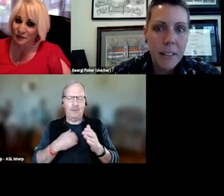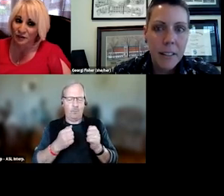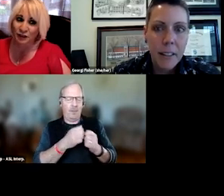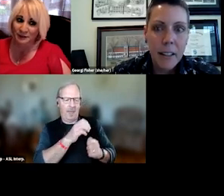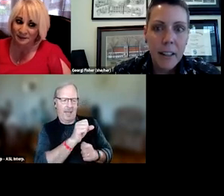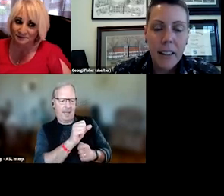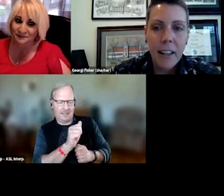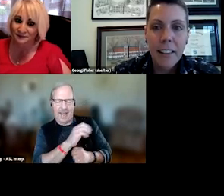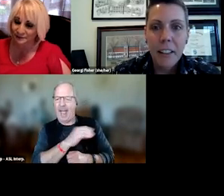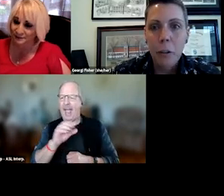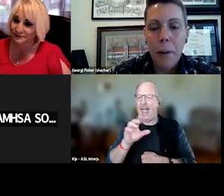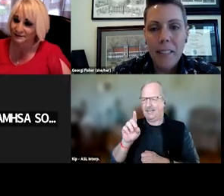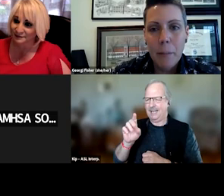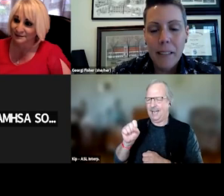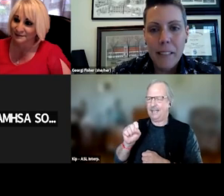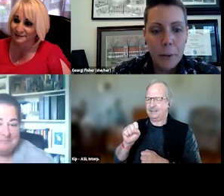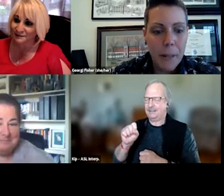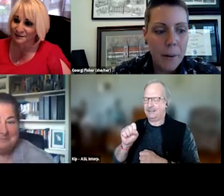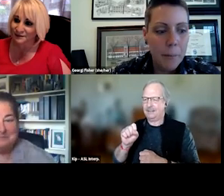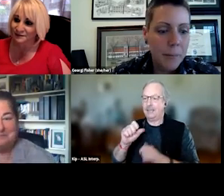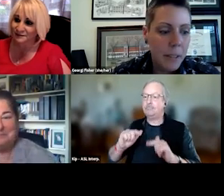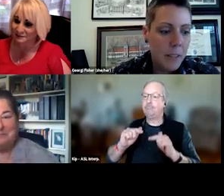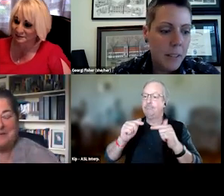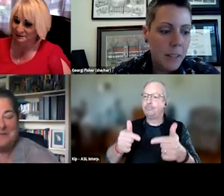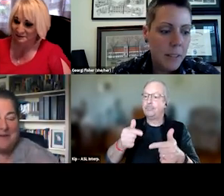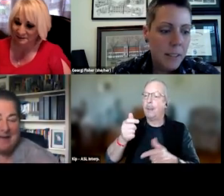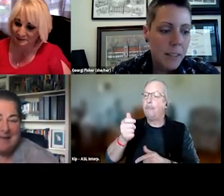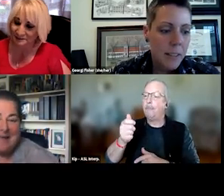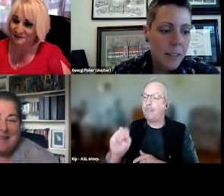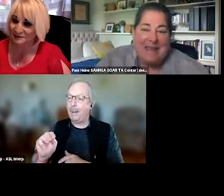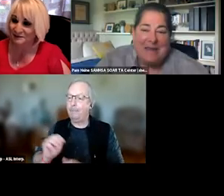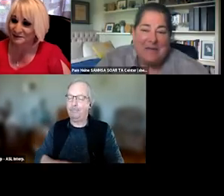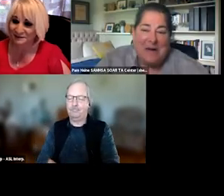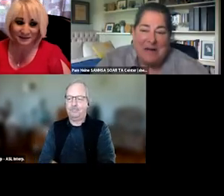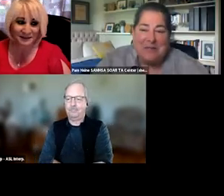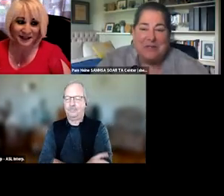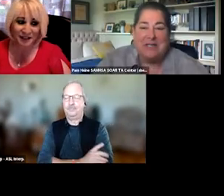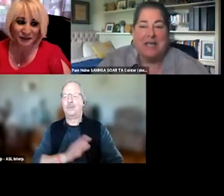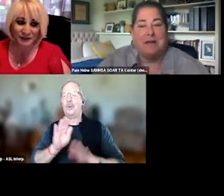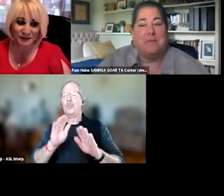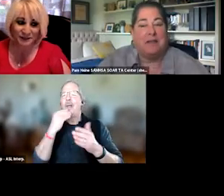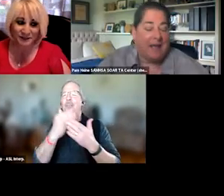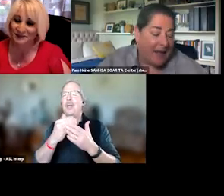Absolutely. And I think we'll pass it back to you Pam. Great, thank you Georgi and Millie